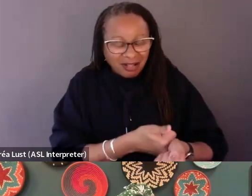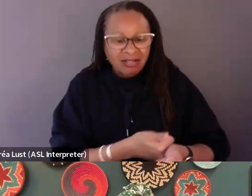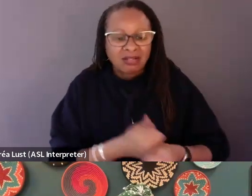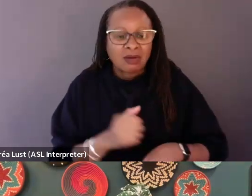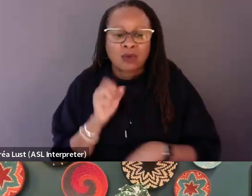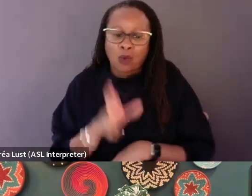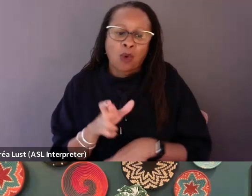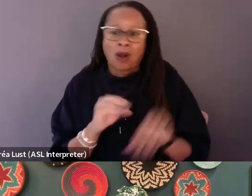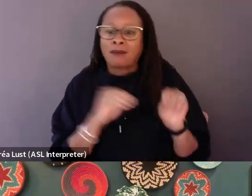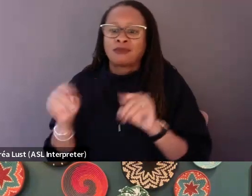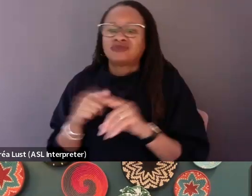or move to a bigger scale.